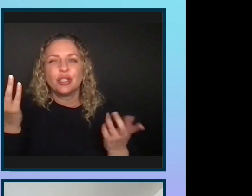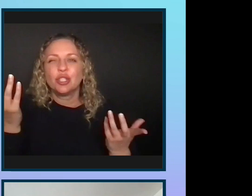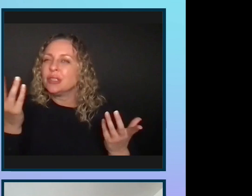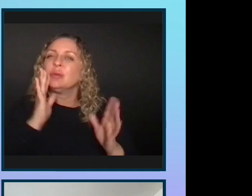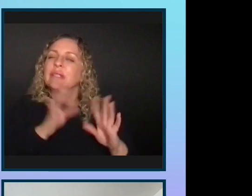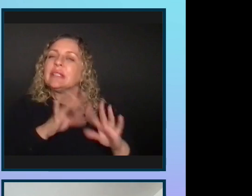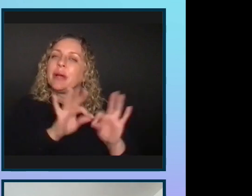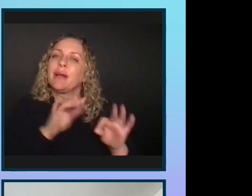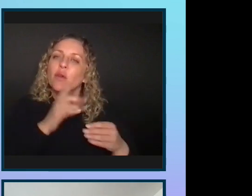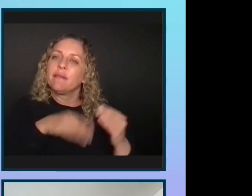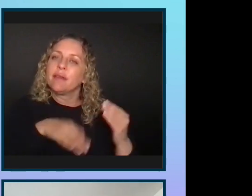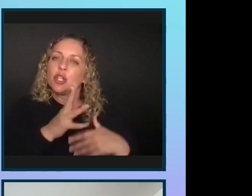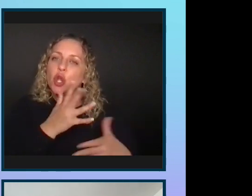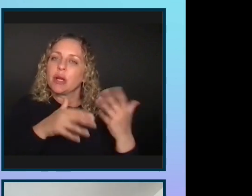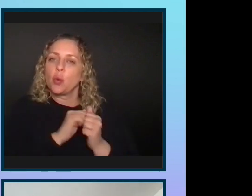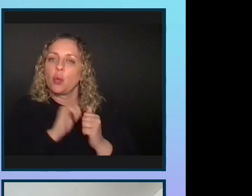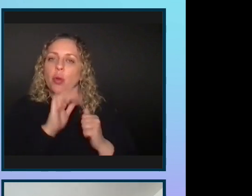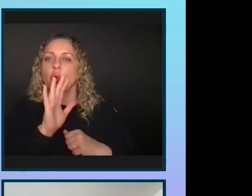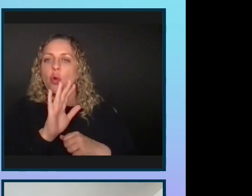to finish their interaction with your product.